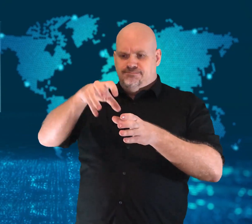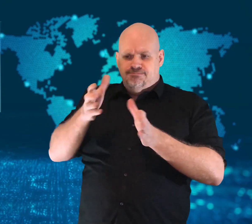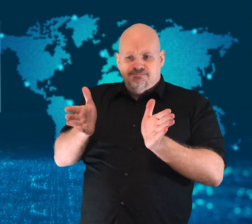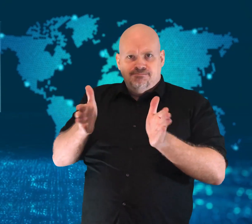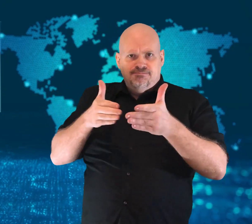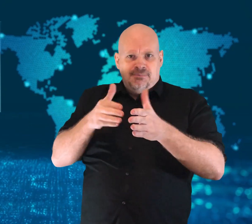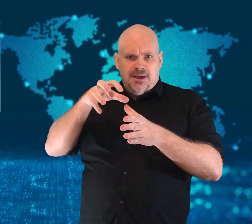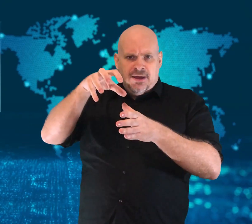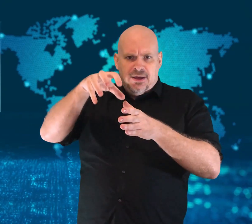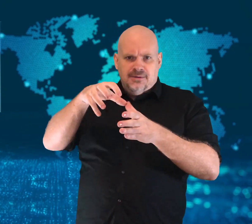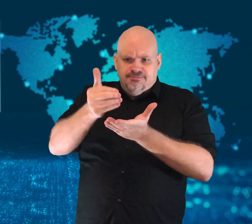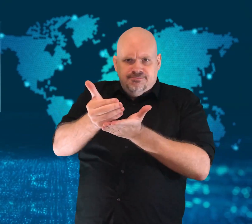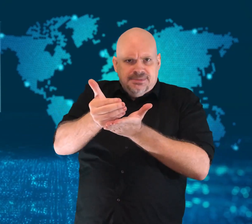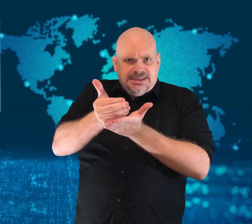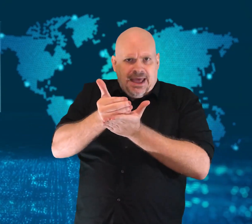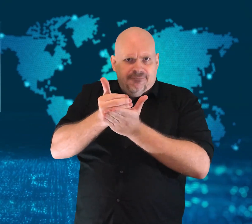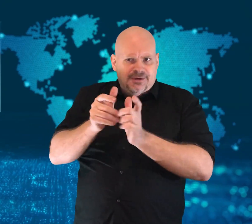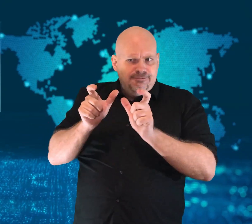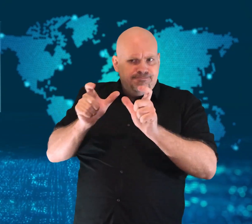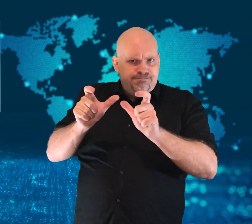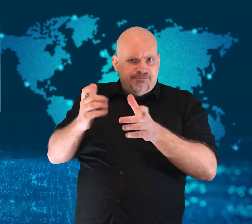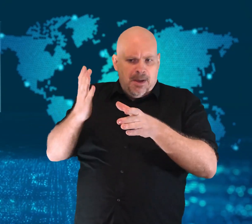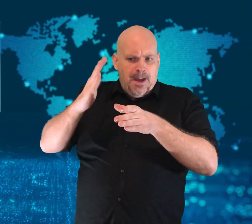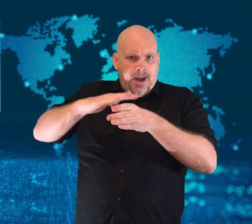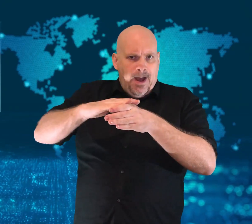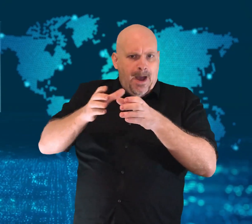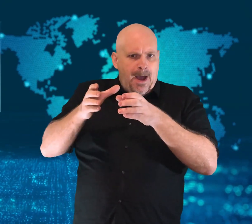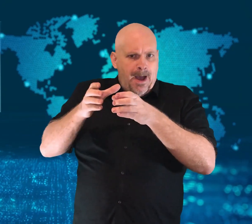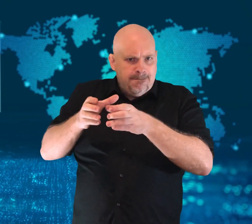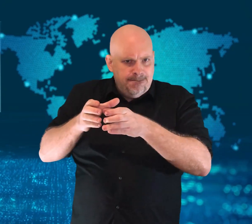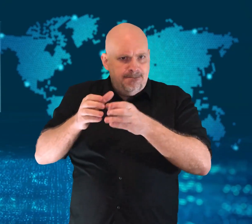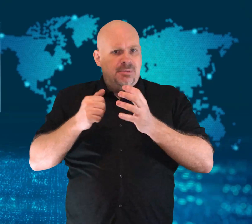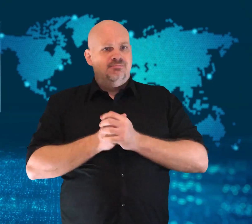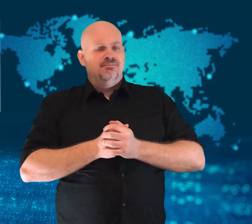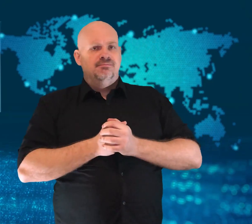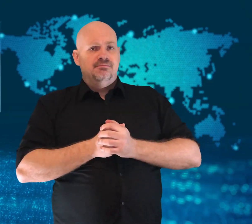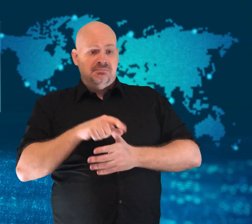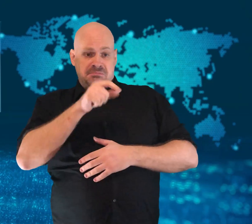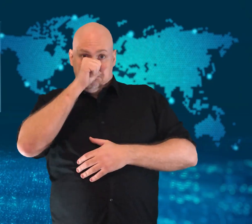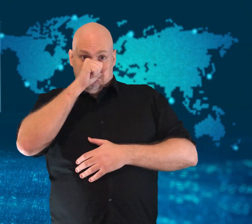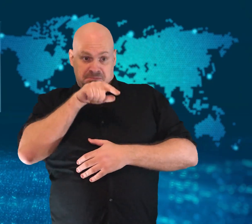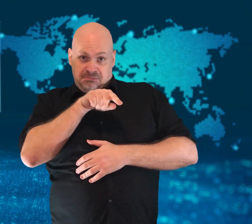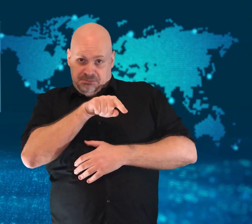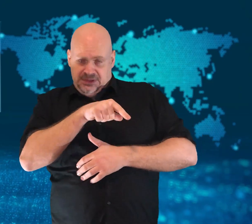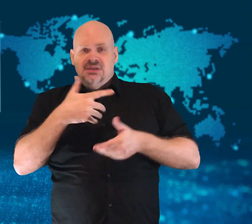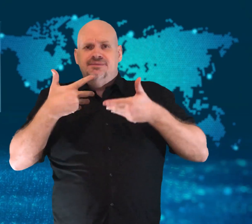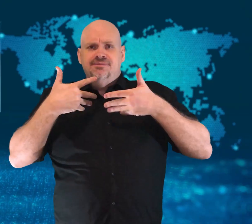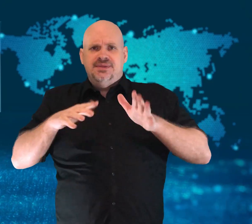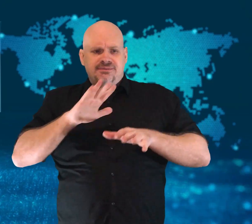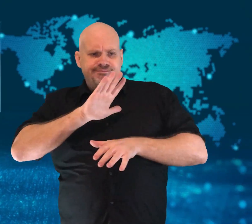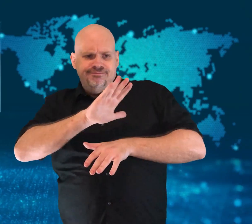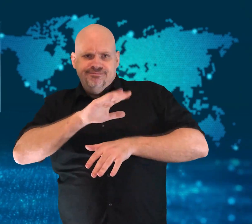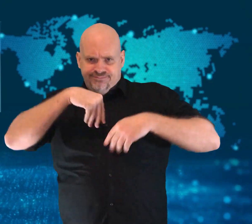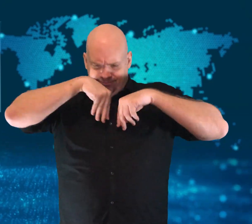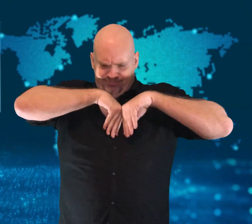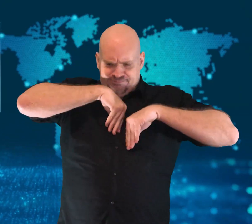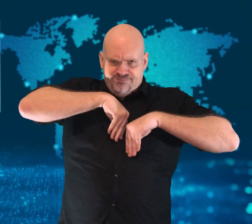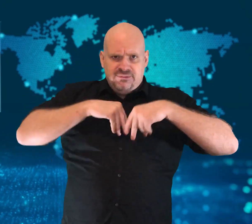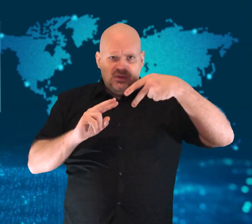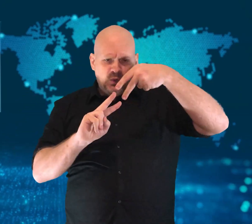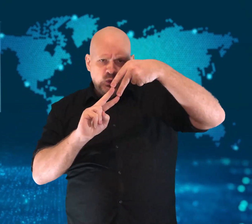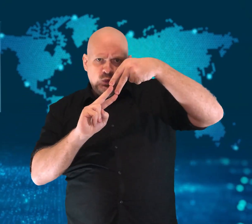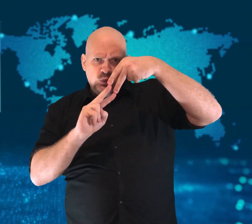The pig had already been genetically edited to remove genes